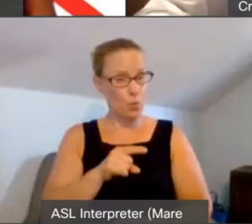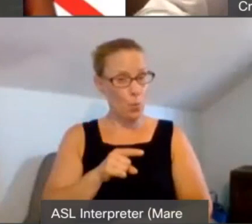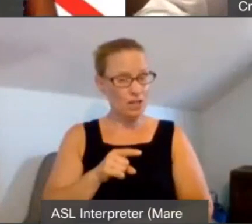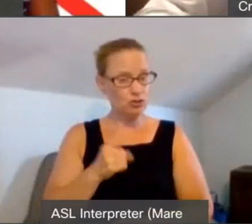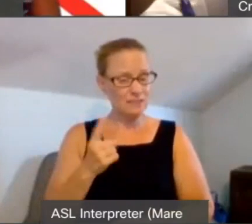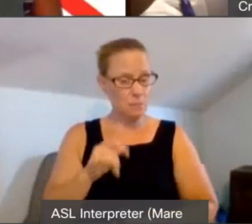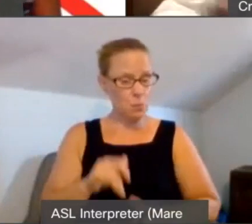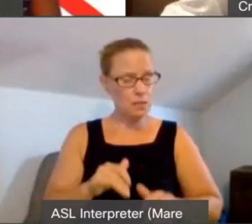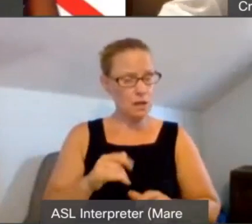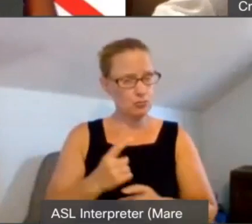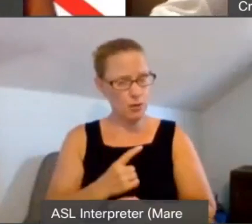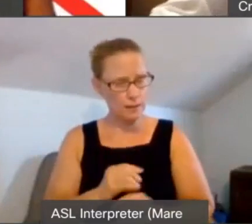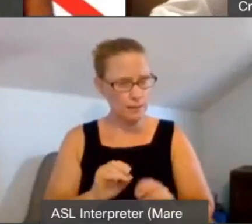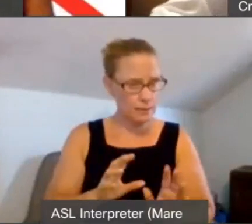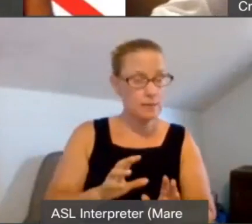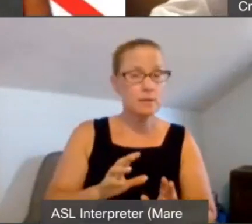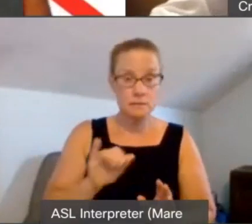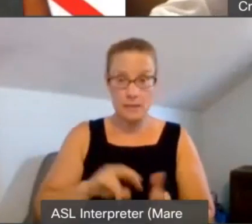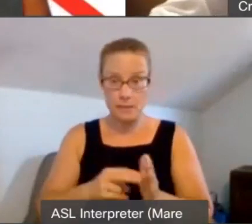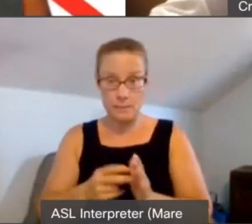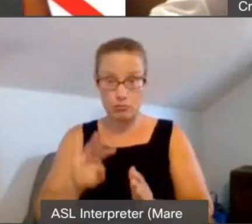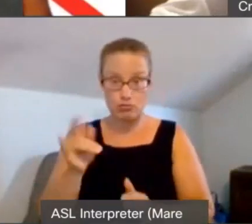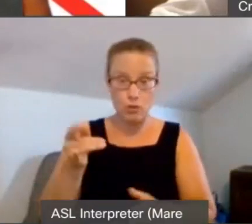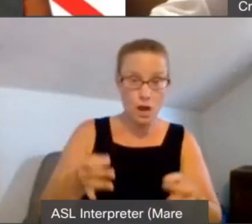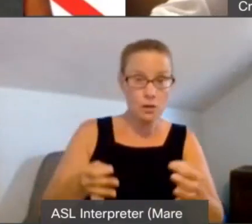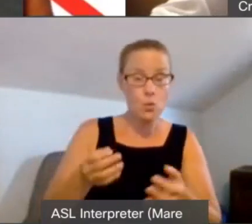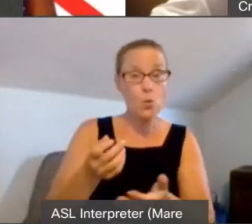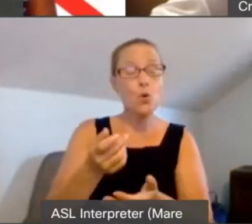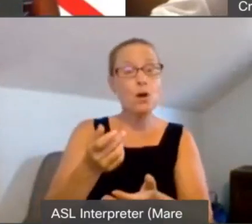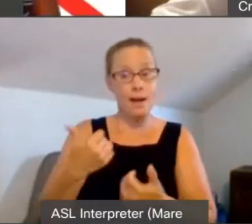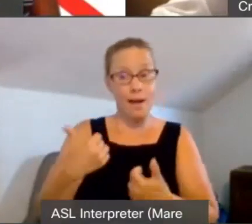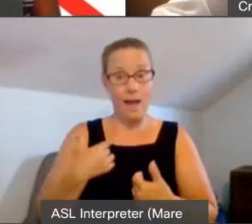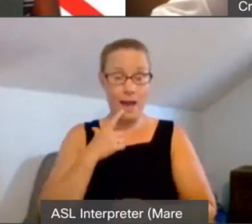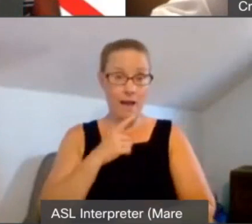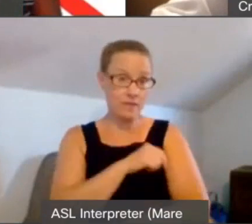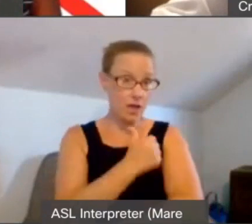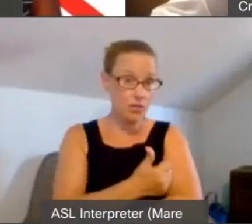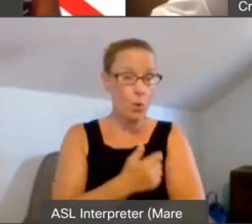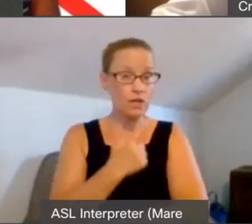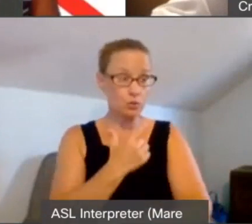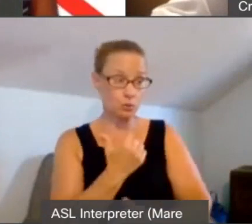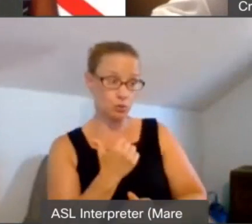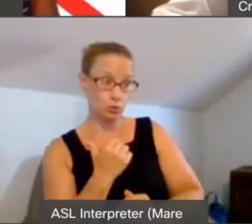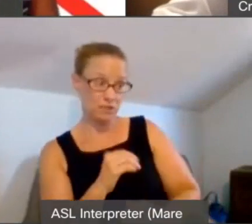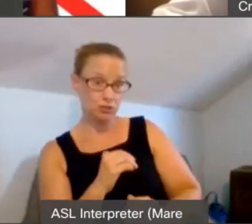that the treatment court has the authority to restrict participants to specific providers?